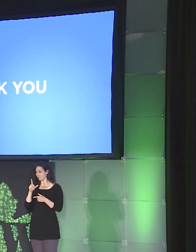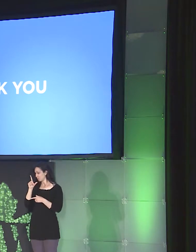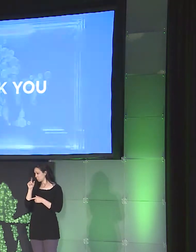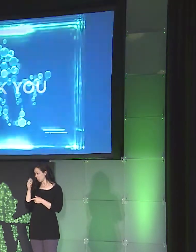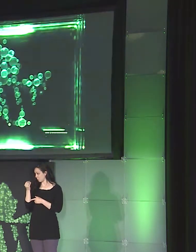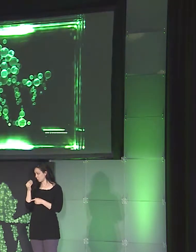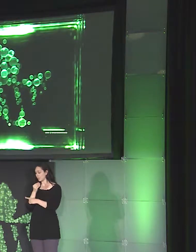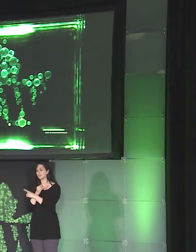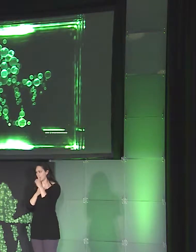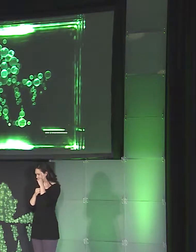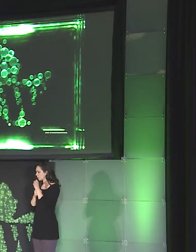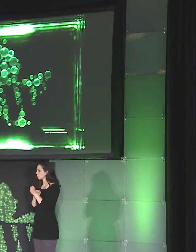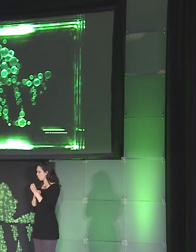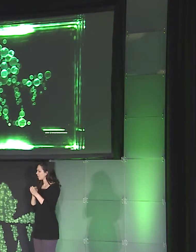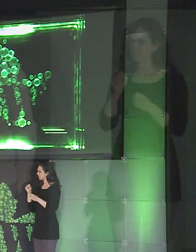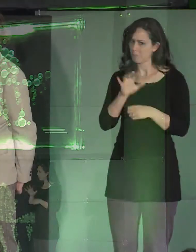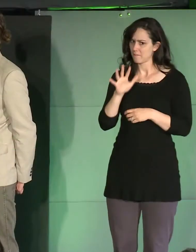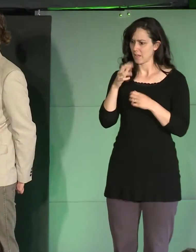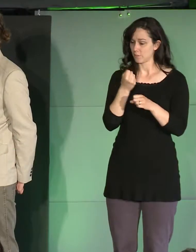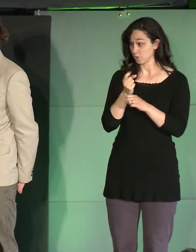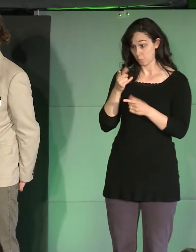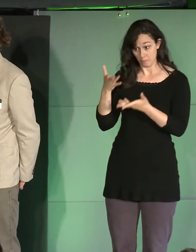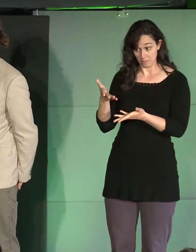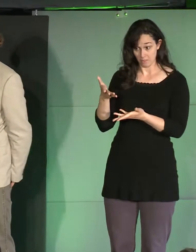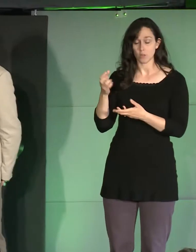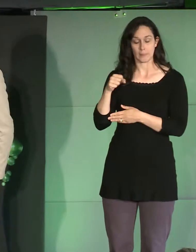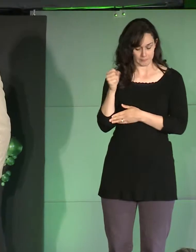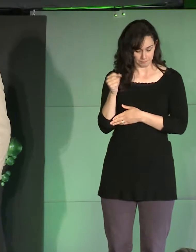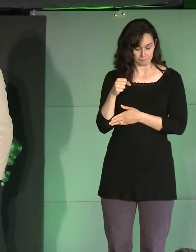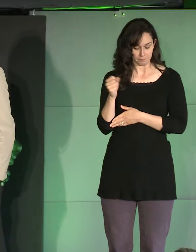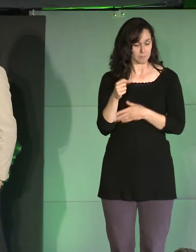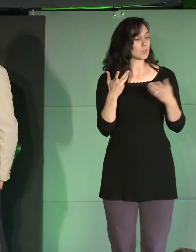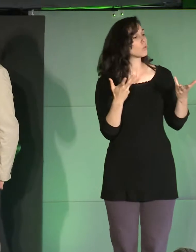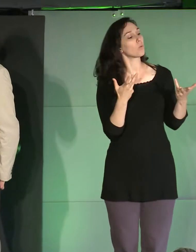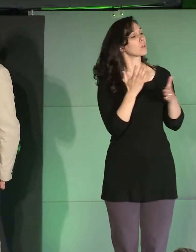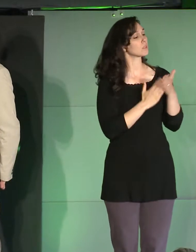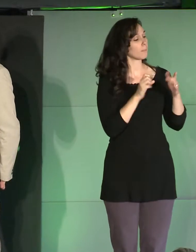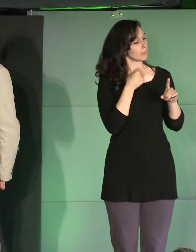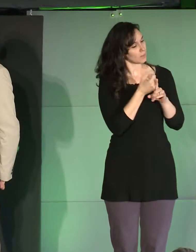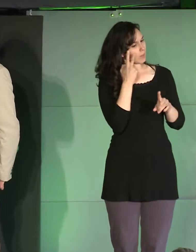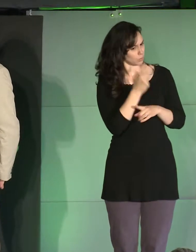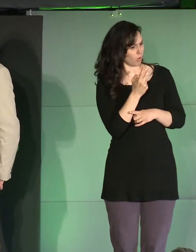I believe, yes, about five years. And you've been there? Yep. And what are some of the impacts that you saw while you were visiting?